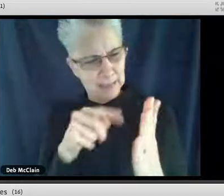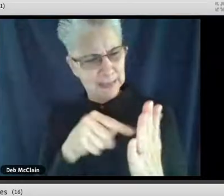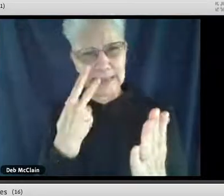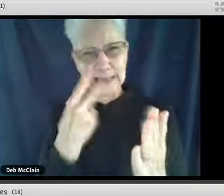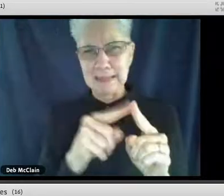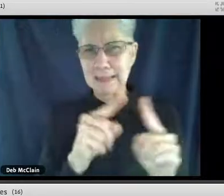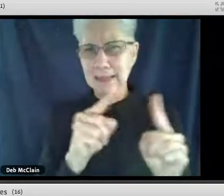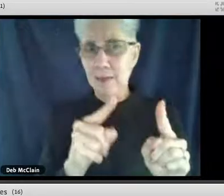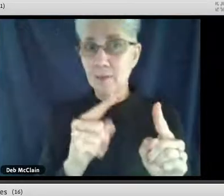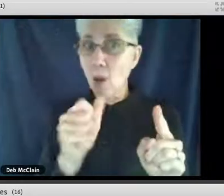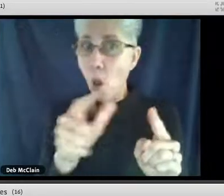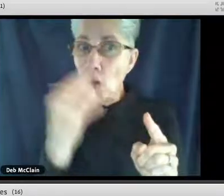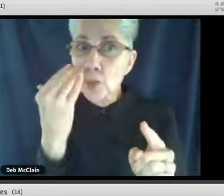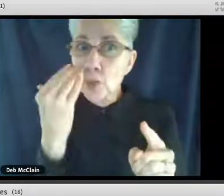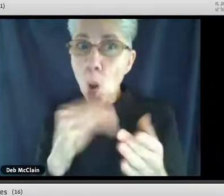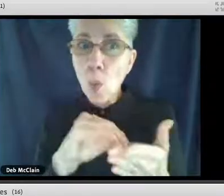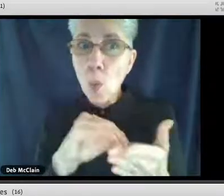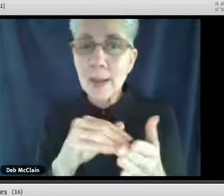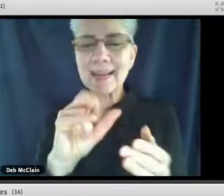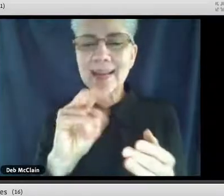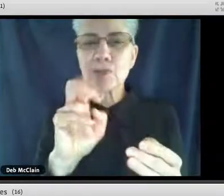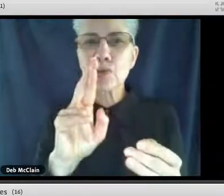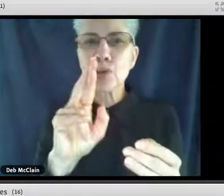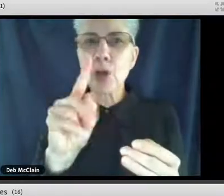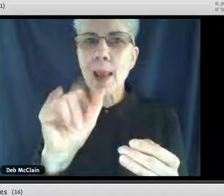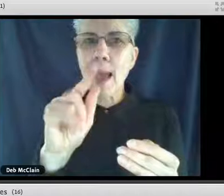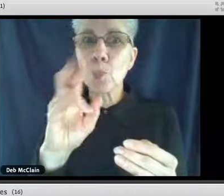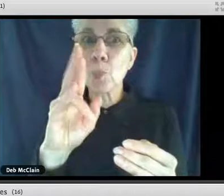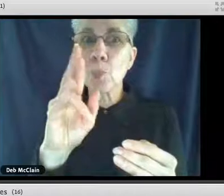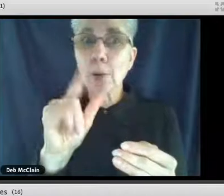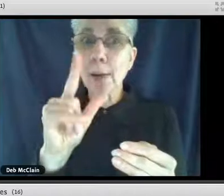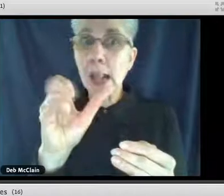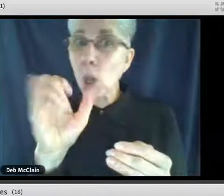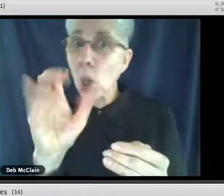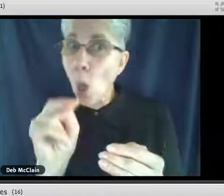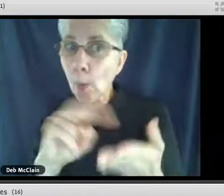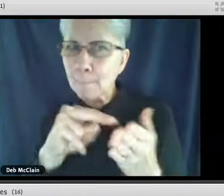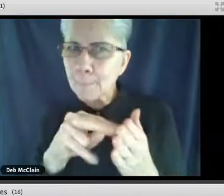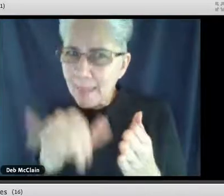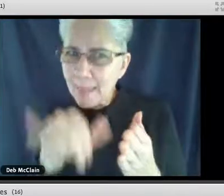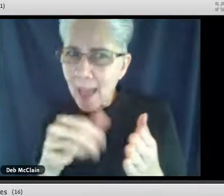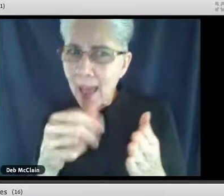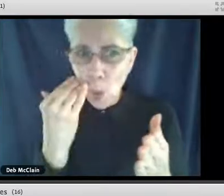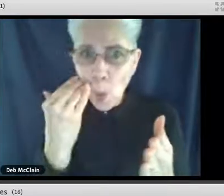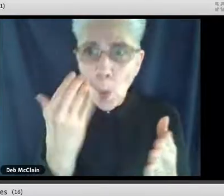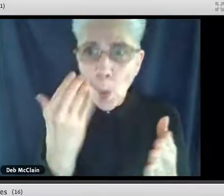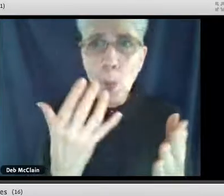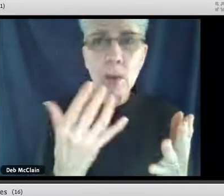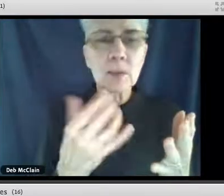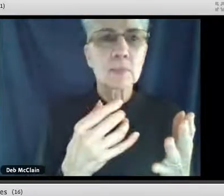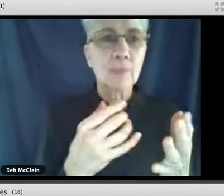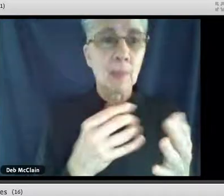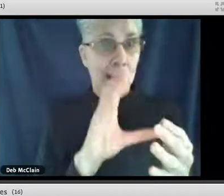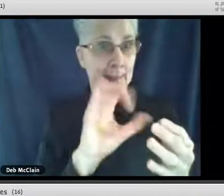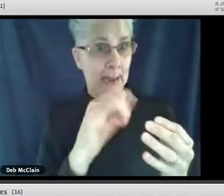Does everybody know what interlibrary loan means? Does everybody know what this catalog means or something like that?